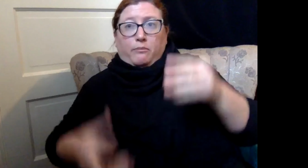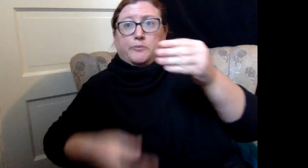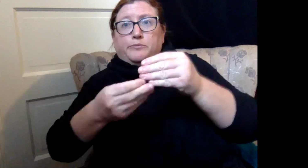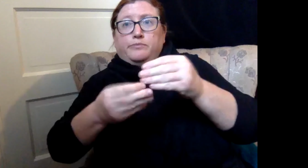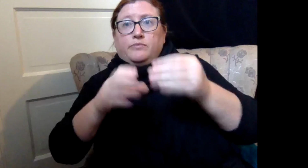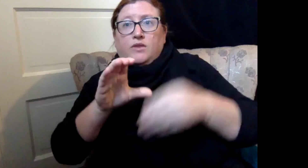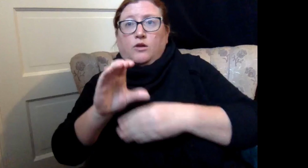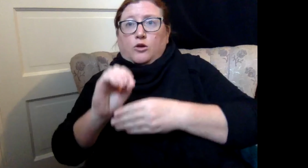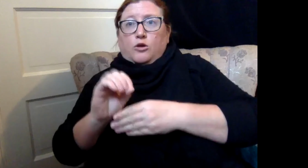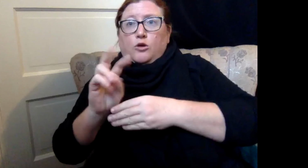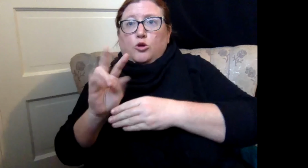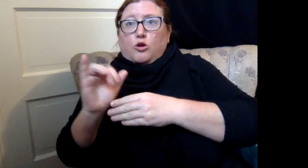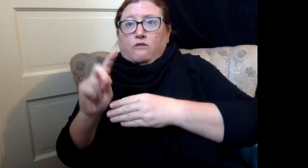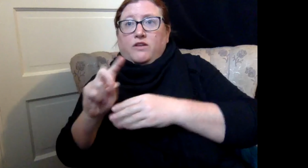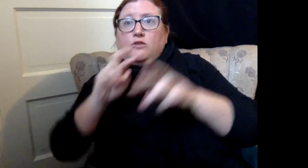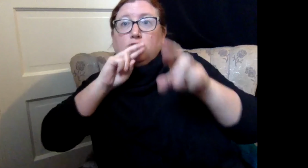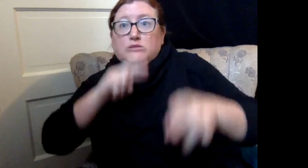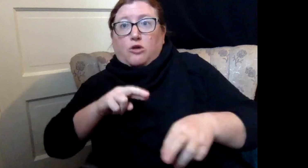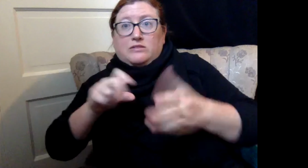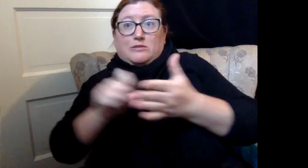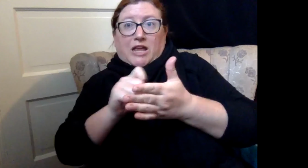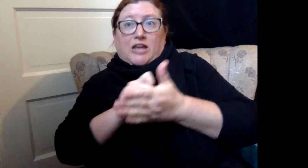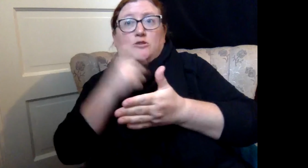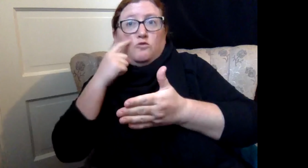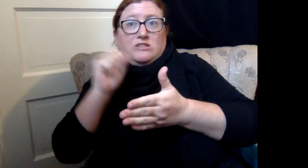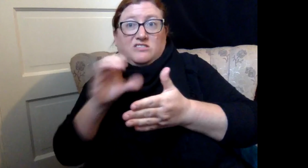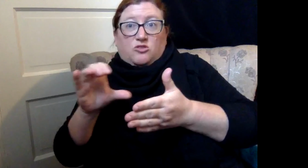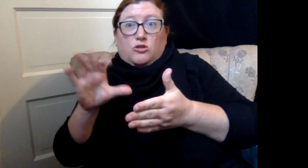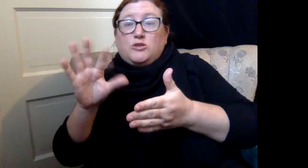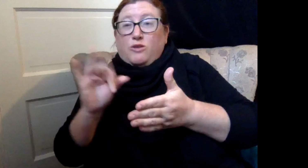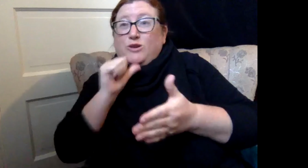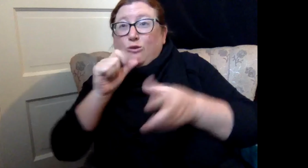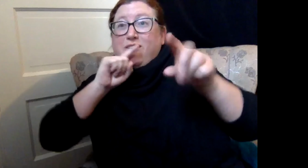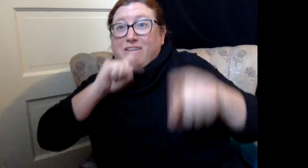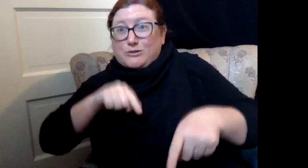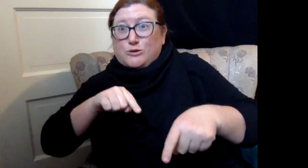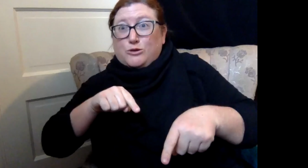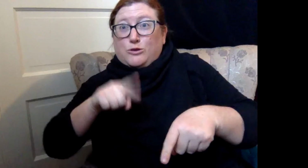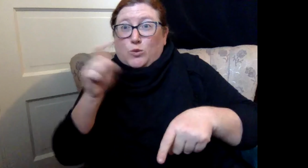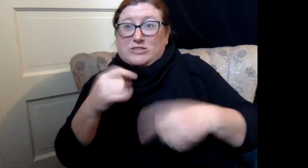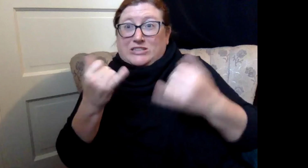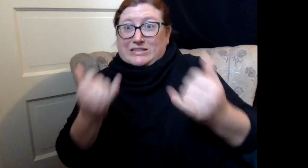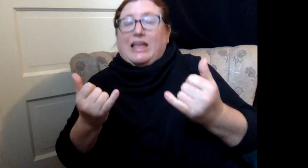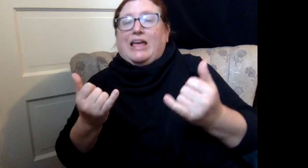until Monday we are trying to answer them and have it on our COVID response page for Seattle central. So we don't get to